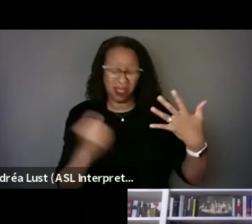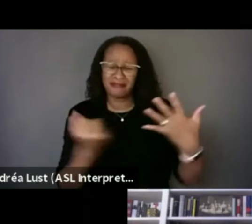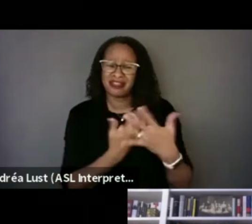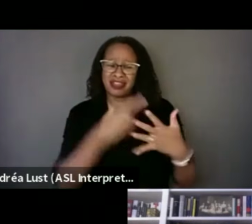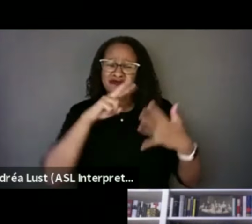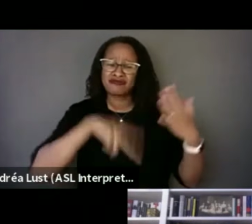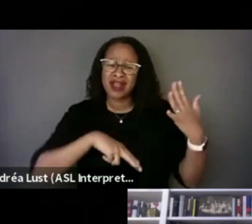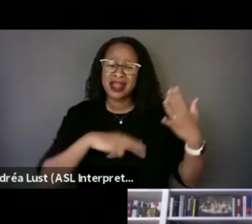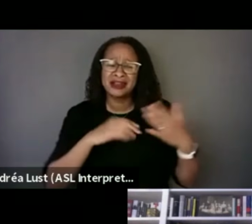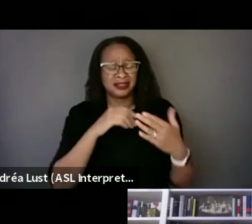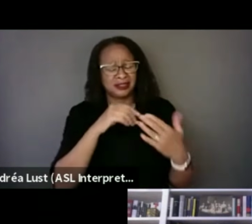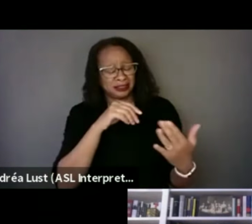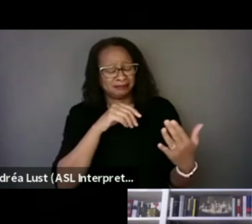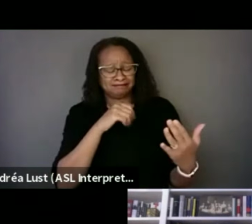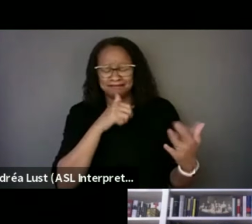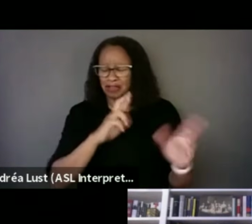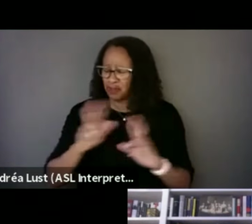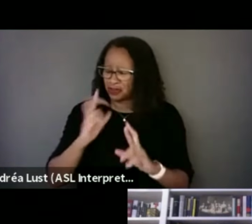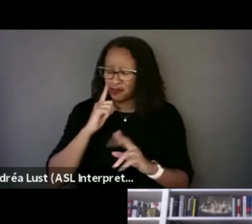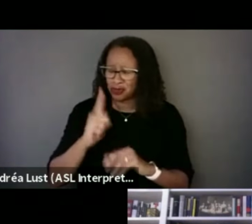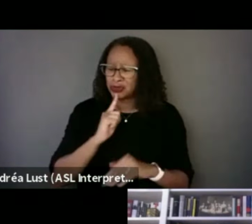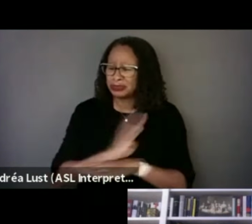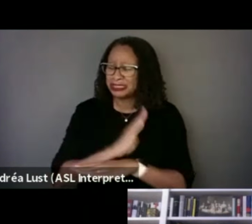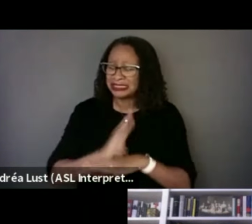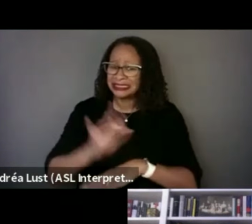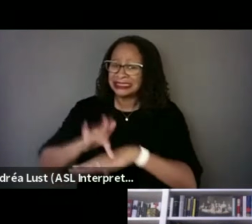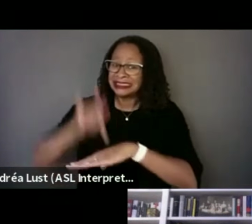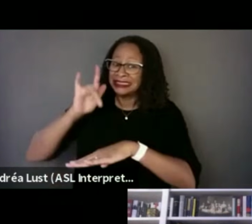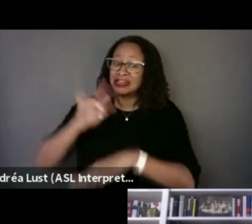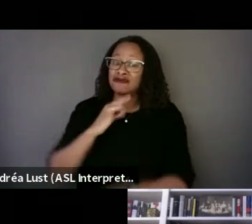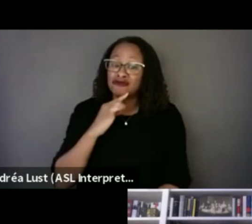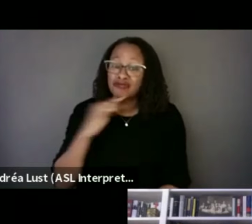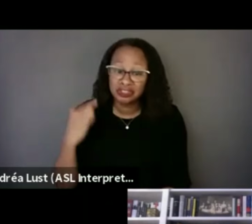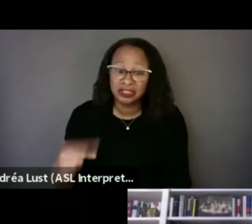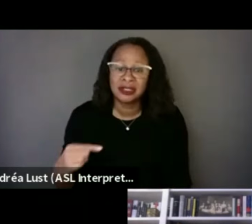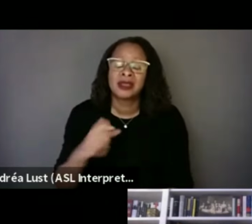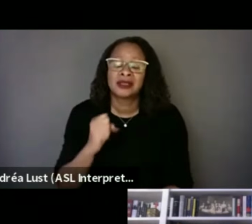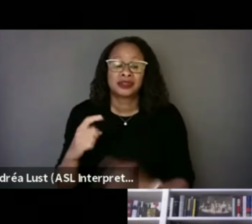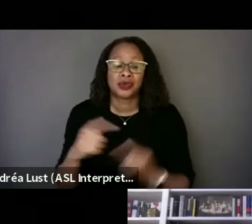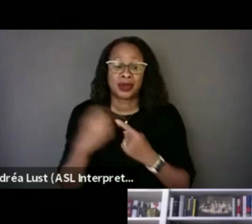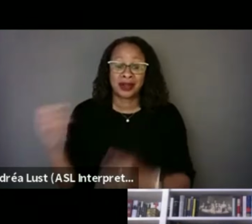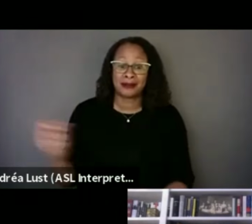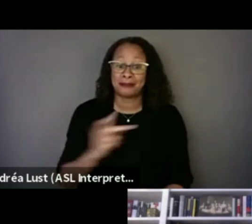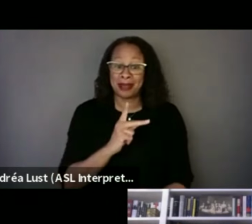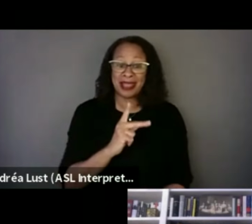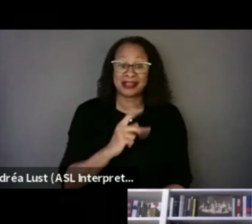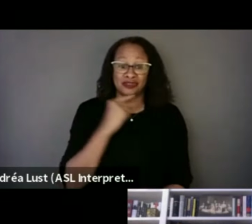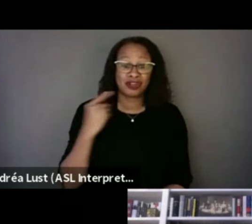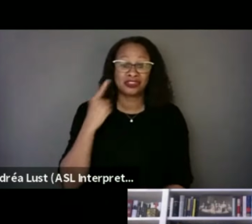hadn't really prepared me for what it was going to be like. So when I got back to Russia for my junior year abroad,